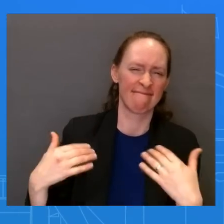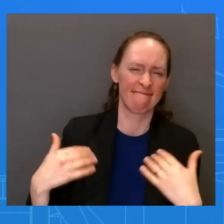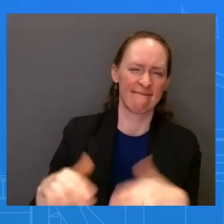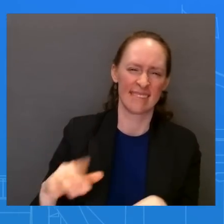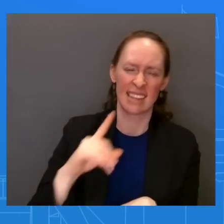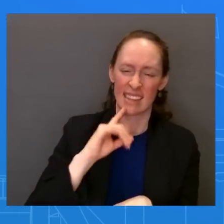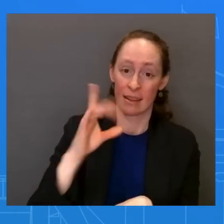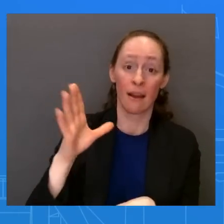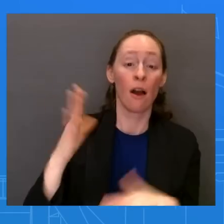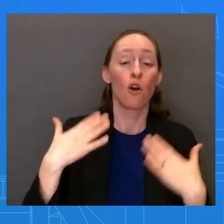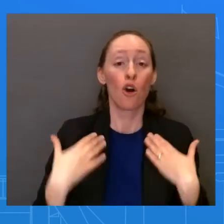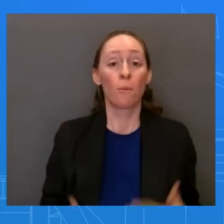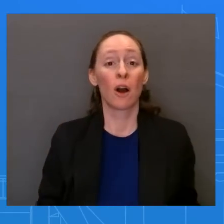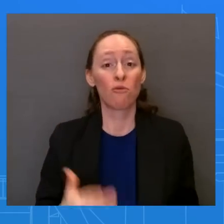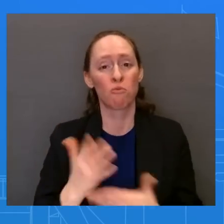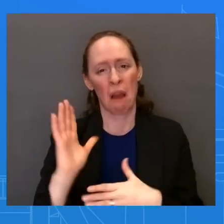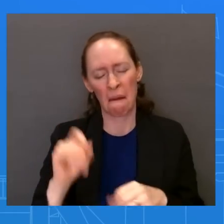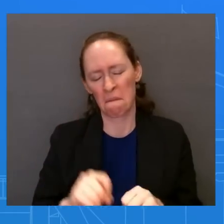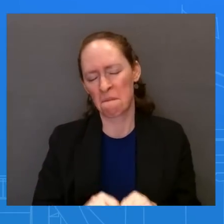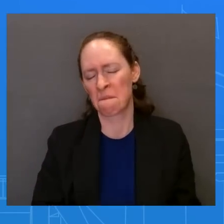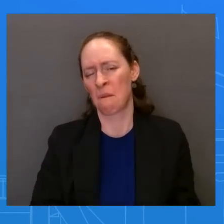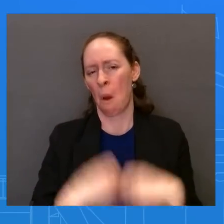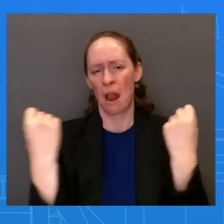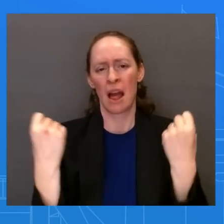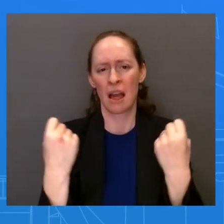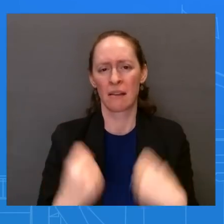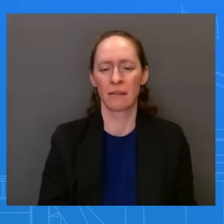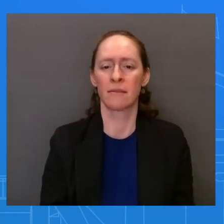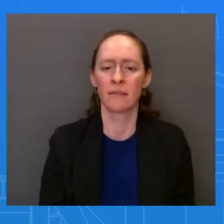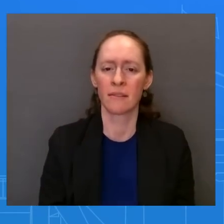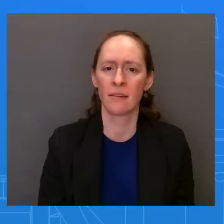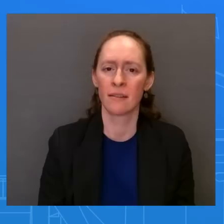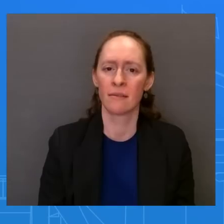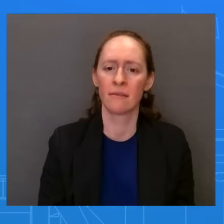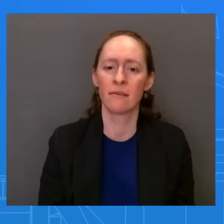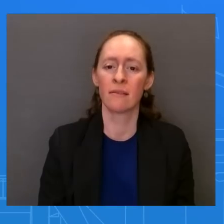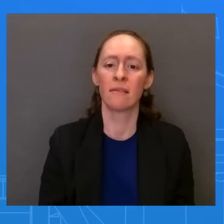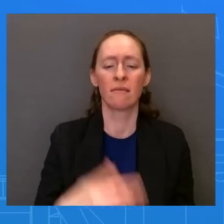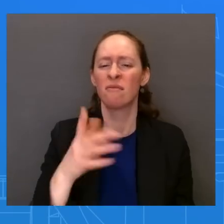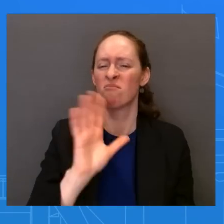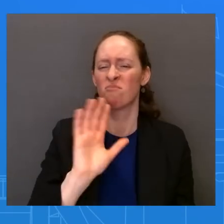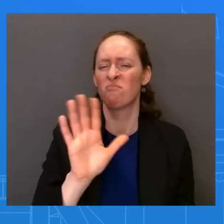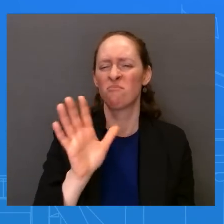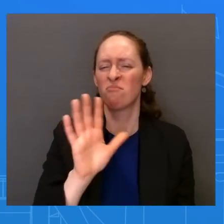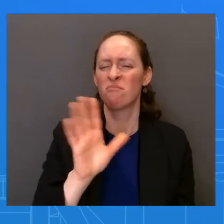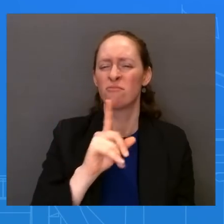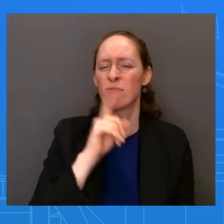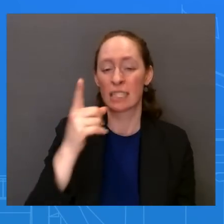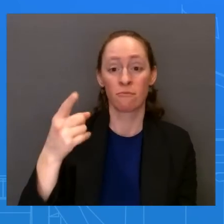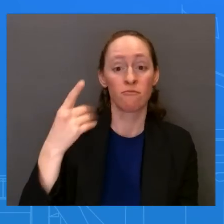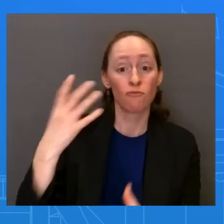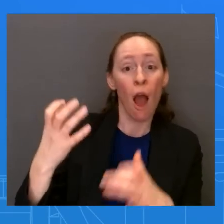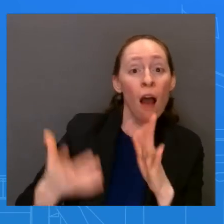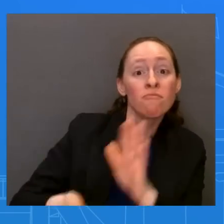and a democratic Belarus, I should say. The respond -- to respond to these human rights abuses, the State Department recently took action